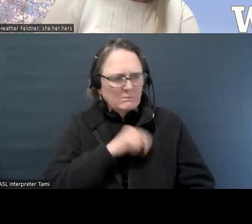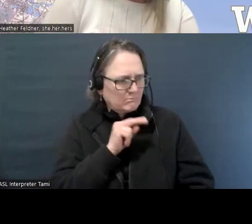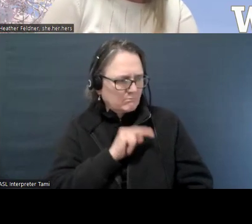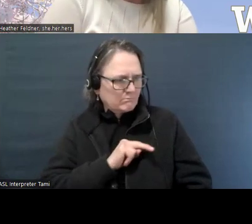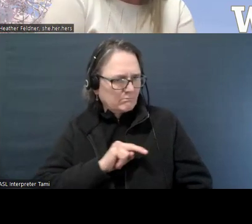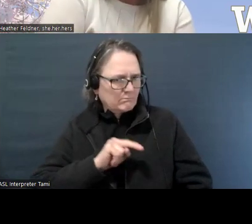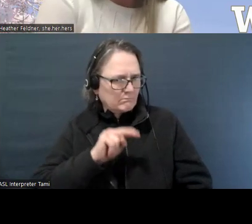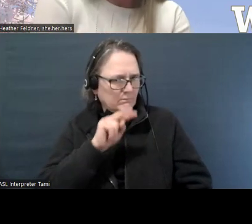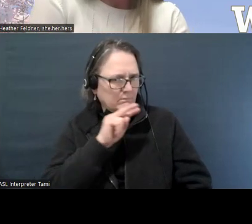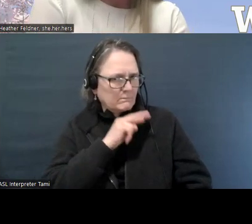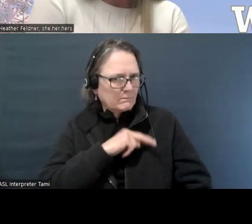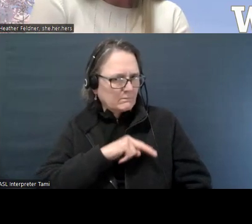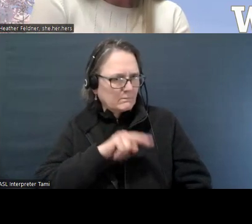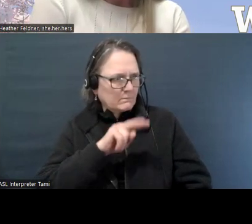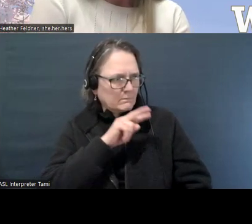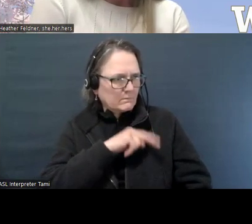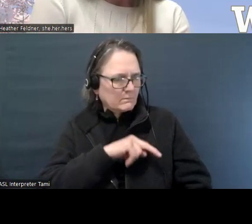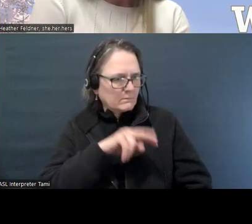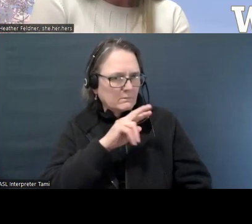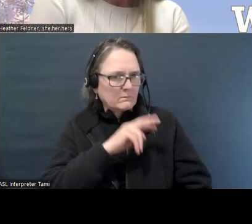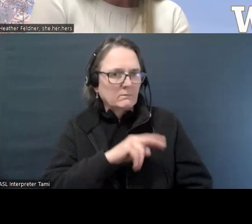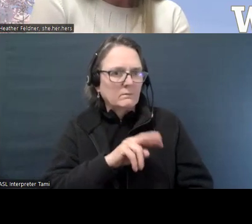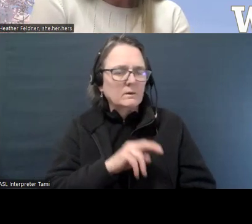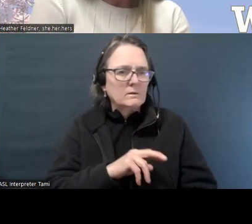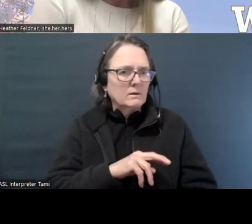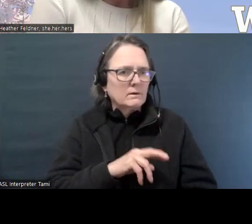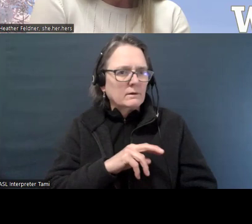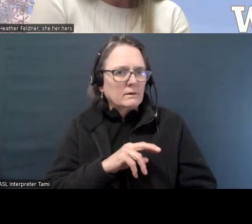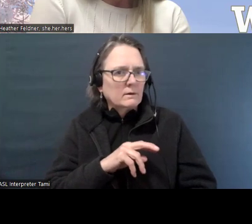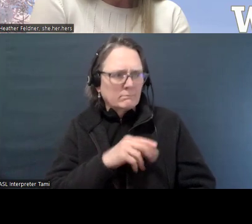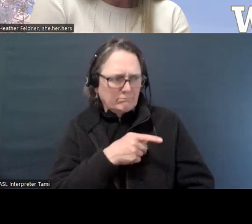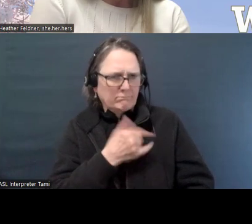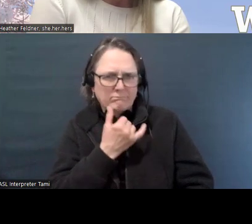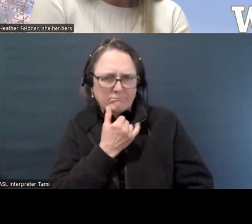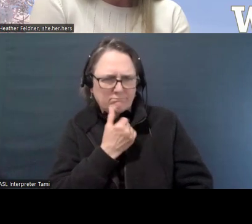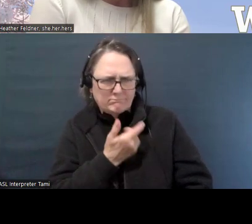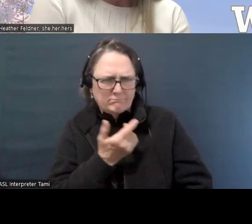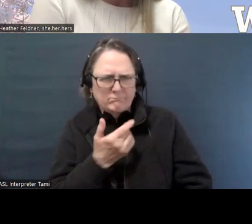who was actually missing the road or who wasn't supposed to be there. Mm-hmm.